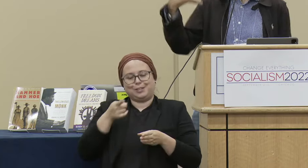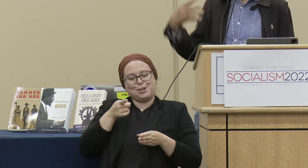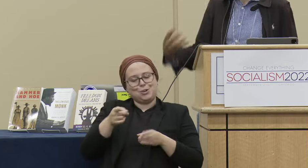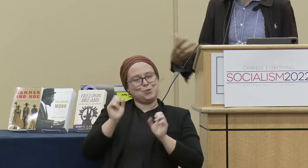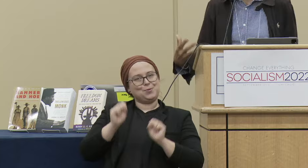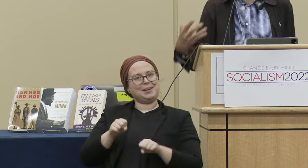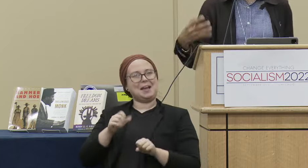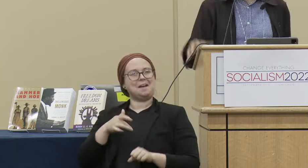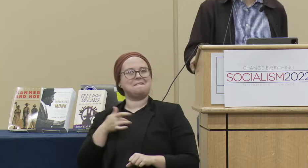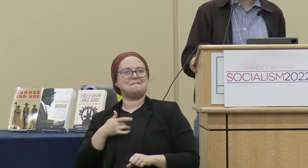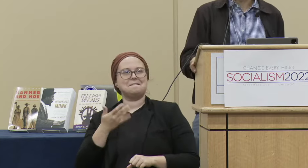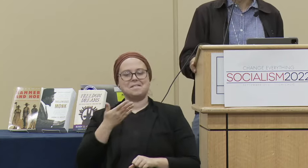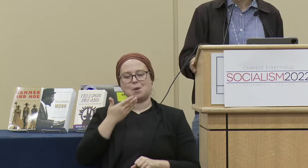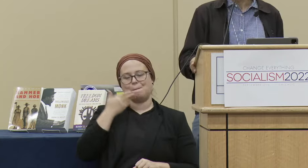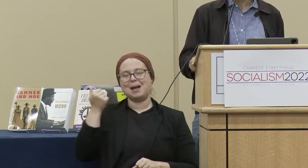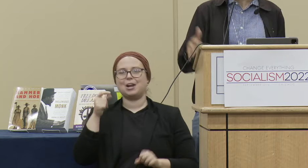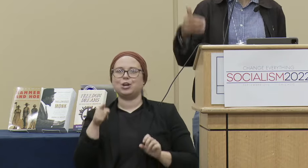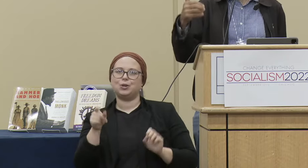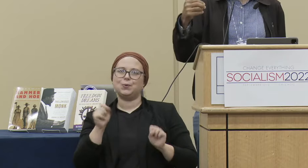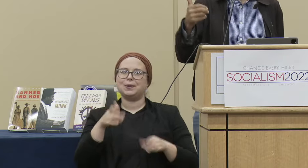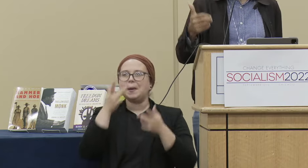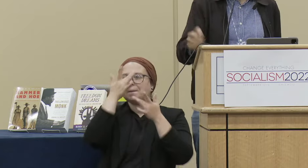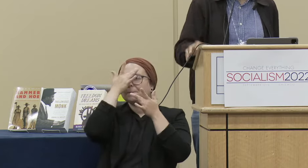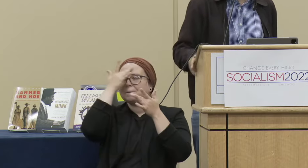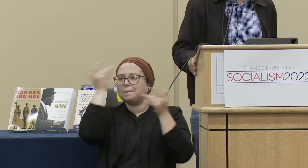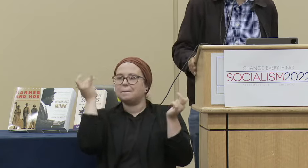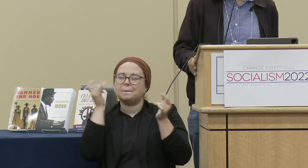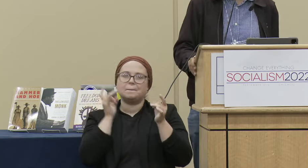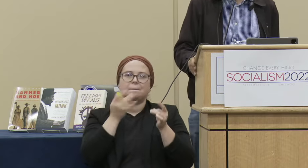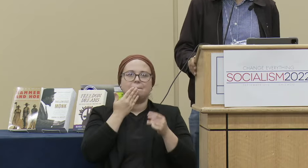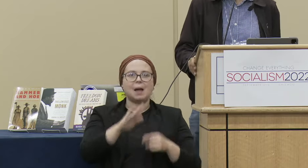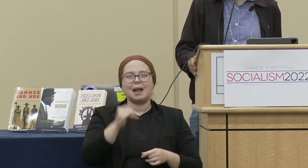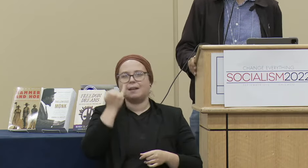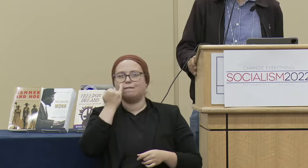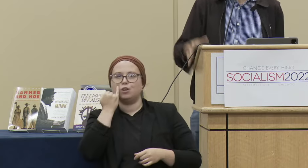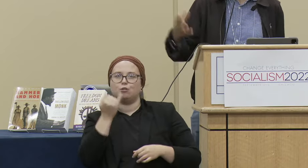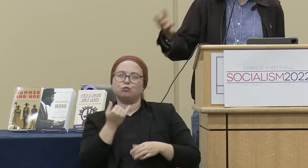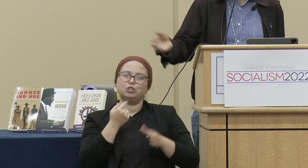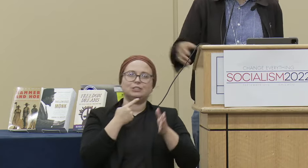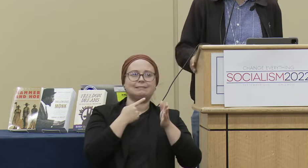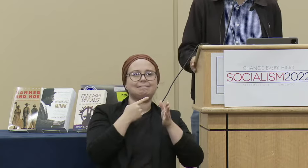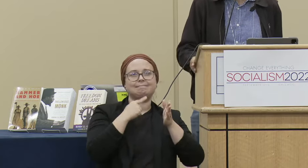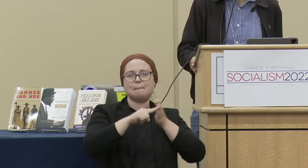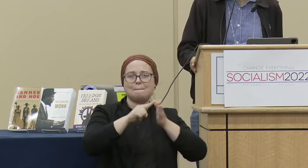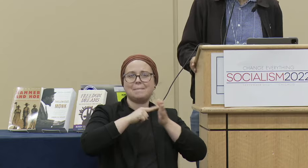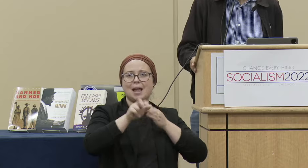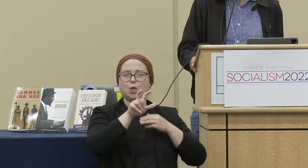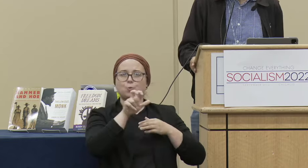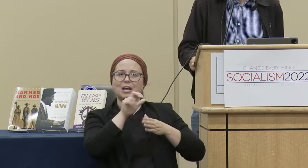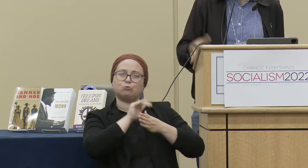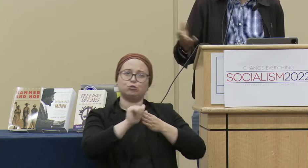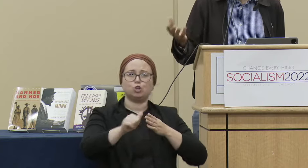can feel better , you can have your conscience clear, if you